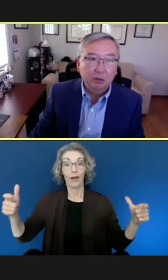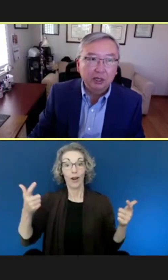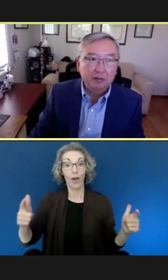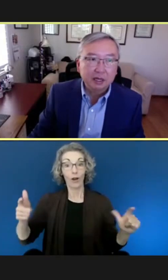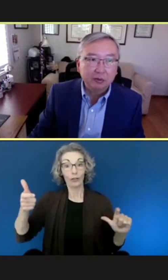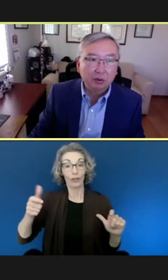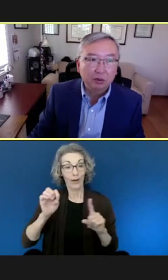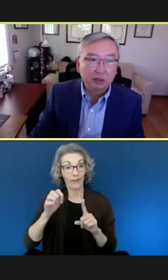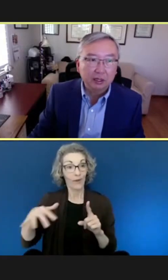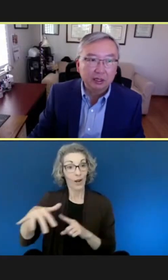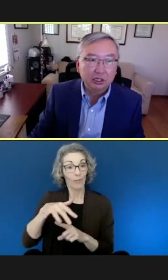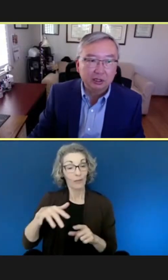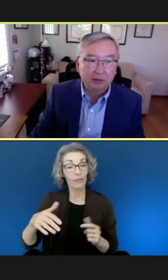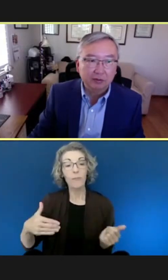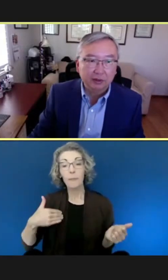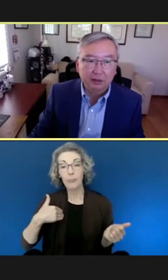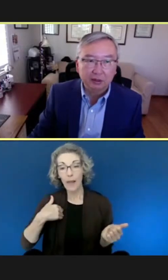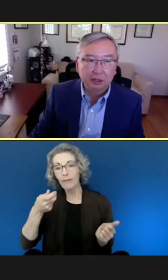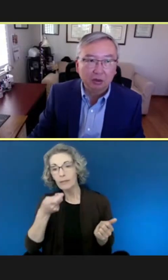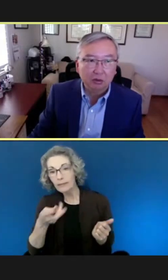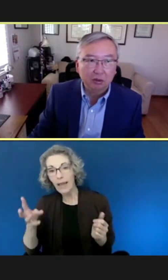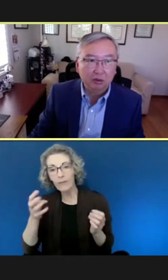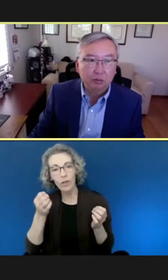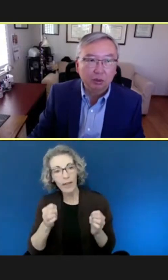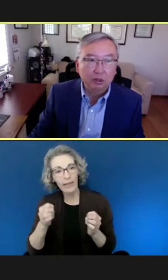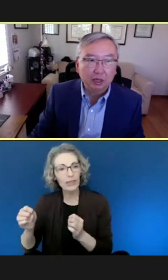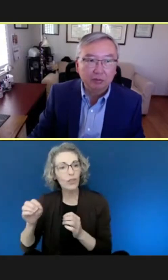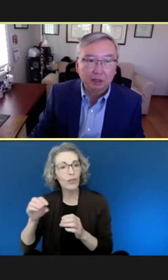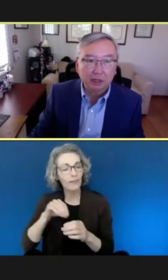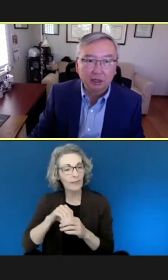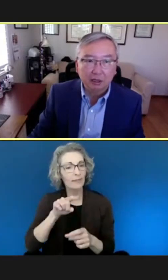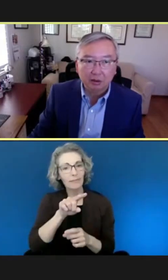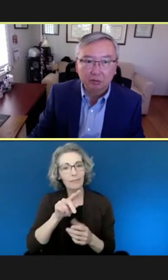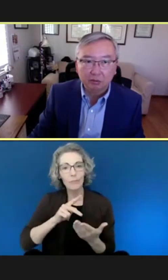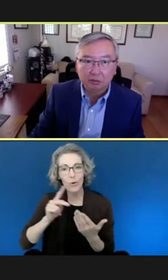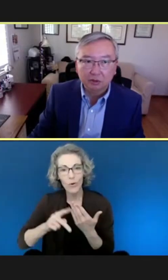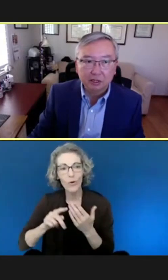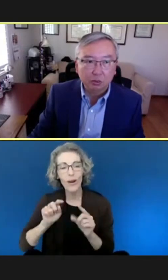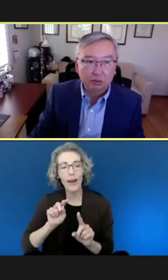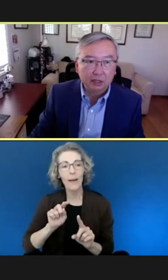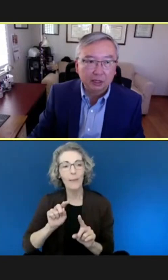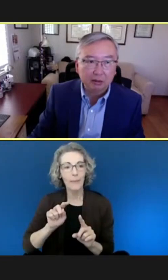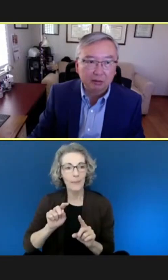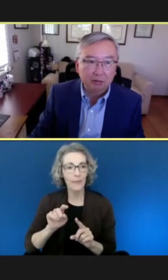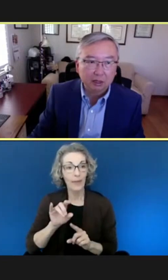We have several initiatives in our program, this will take.